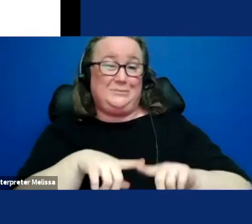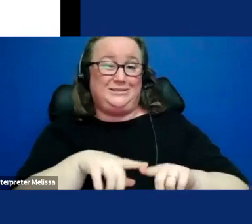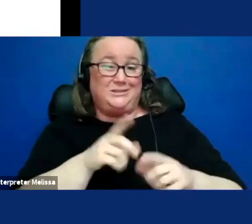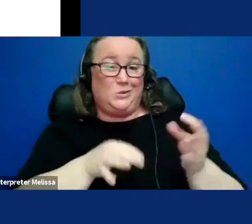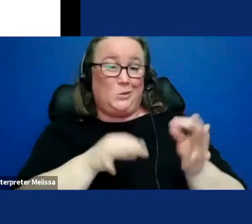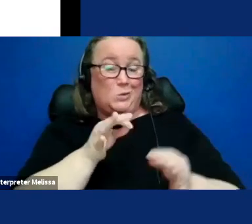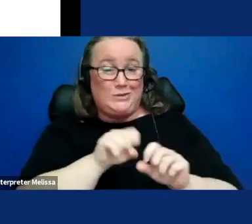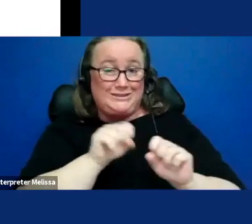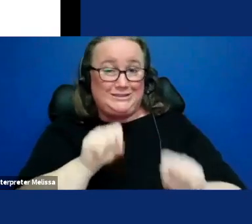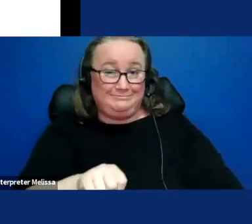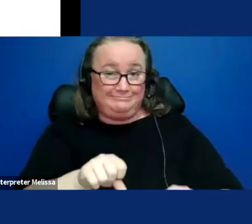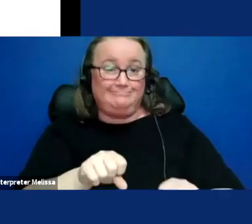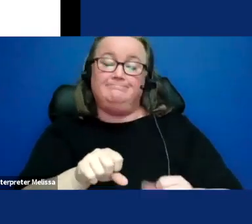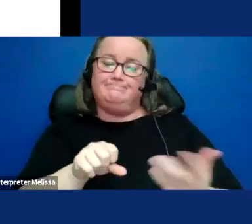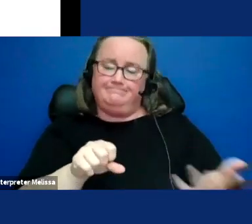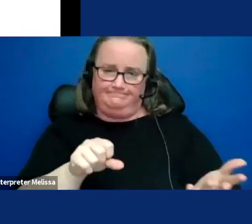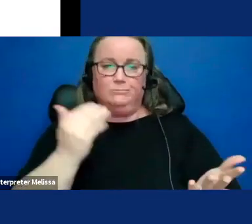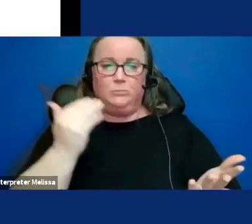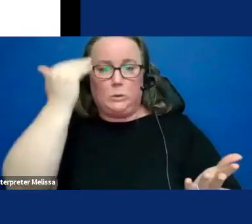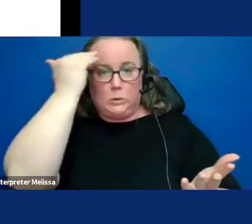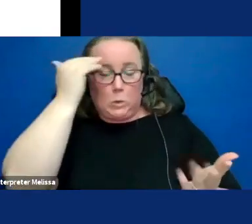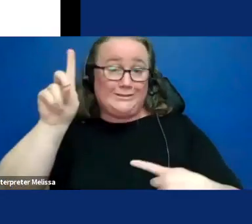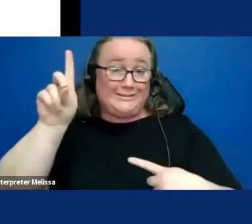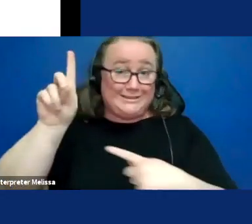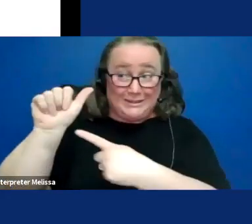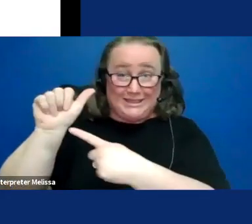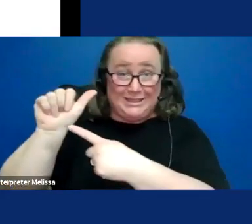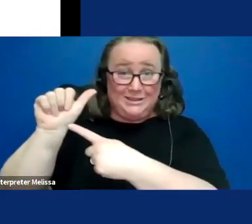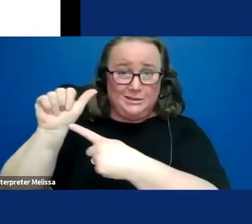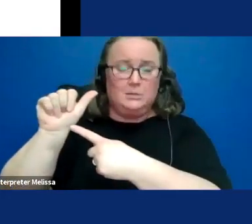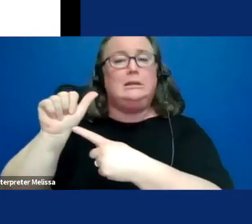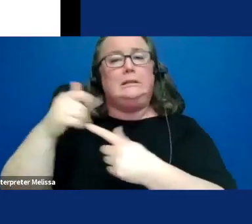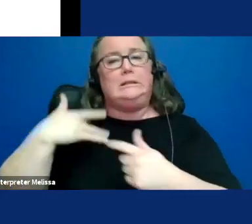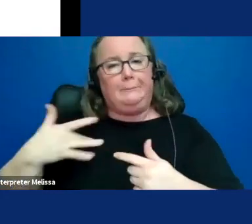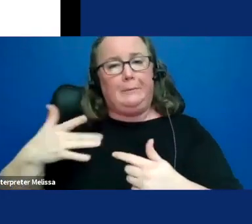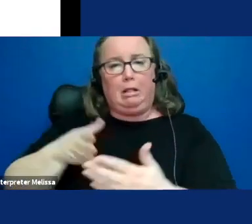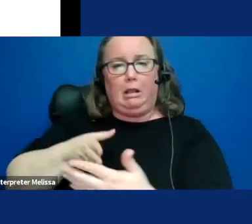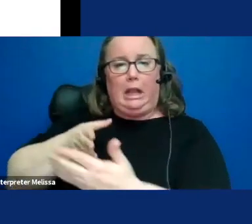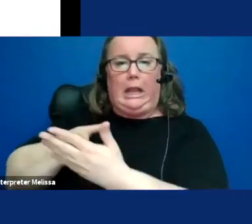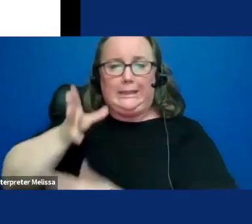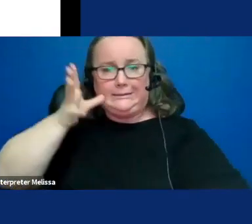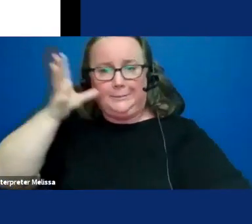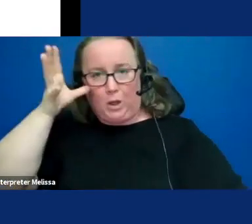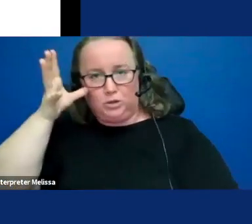we all know that disability is often used against parents and parents are aware of that too.